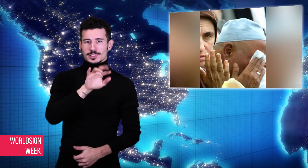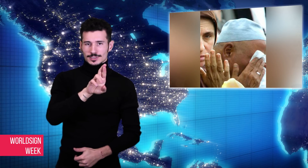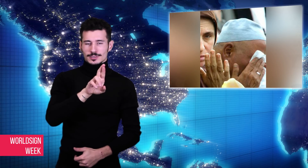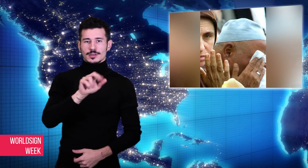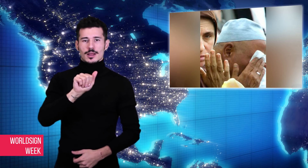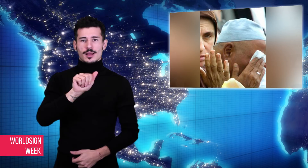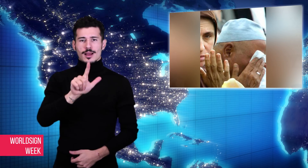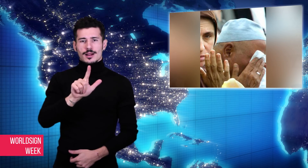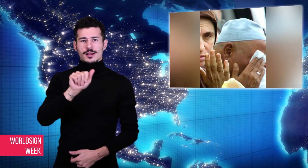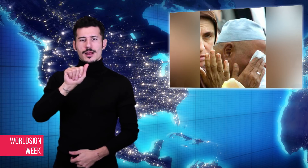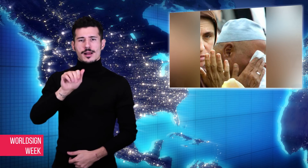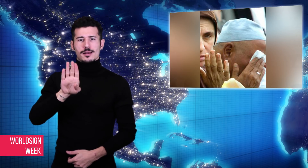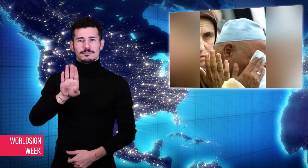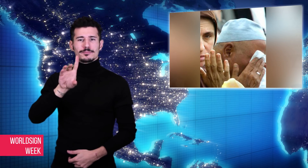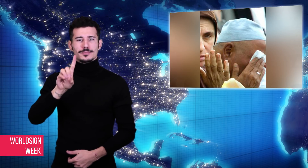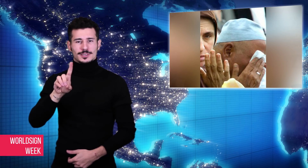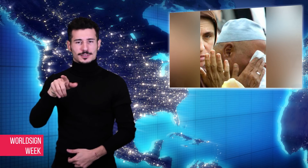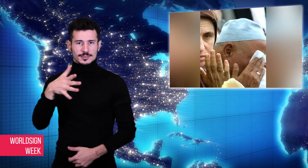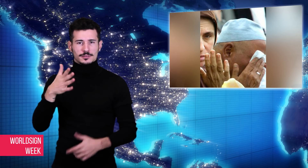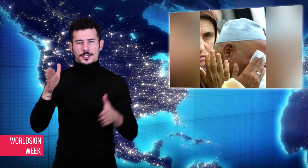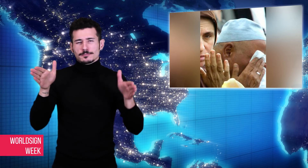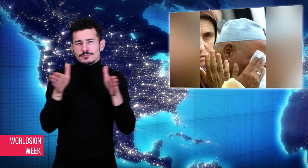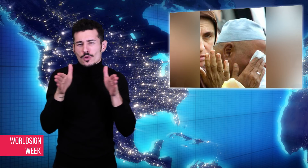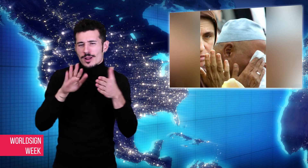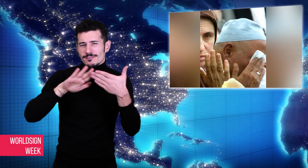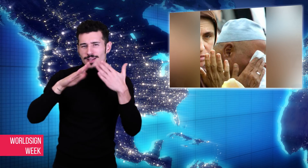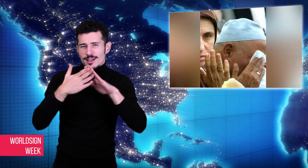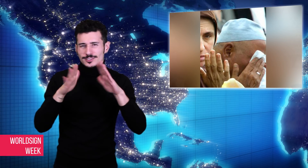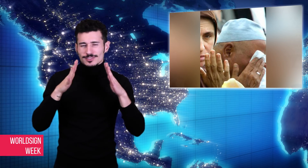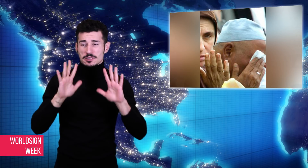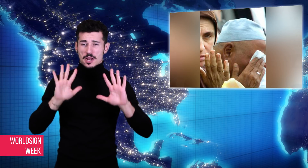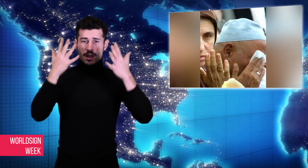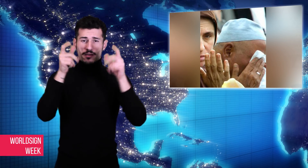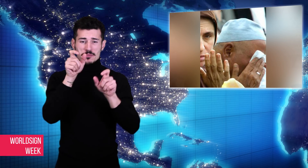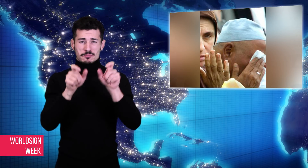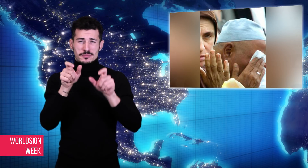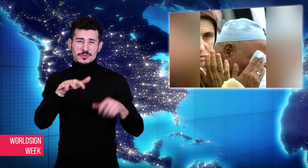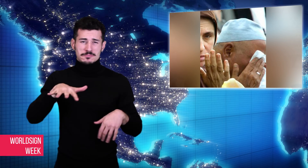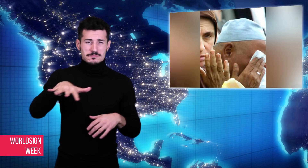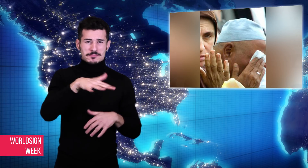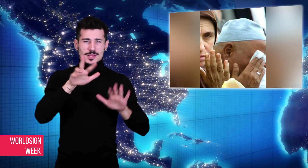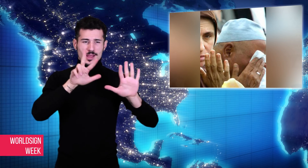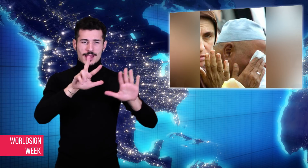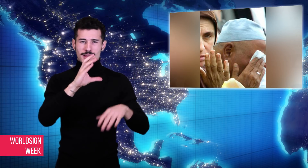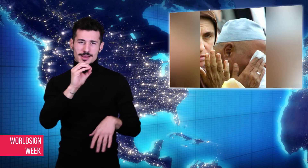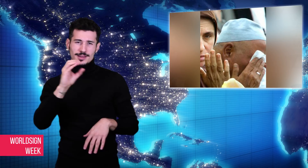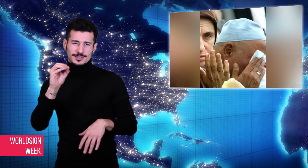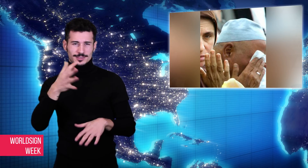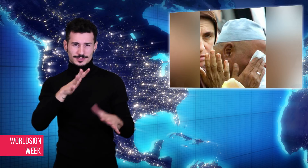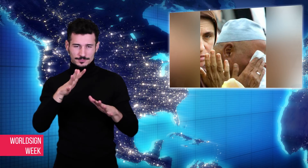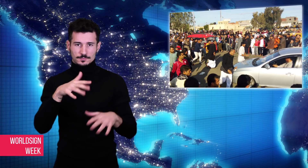raided a mosque in Bir al-Abd, a village of 800 in north east Egypt, and